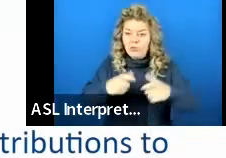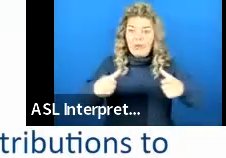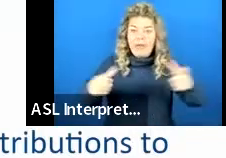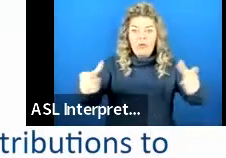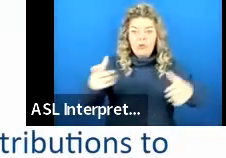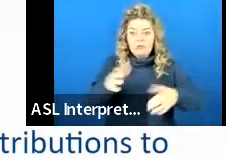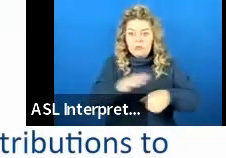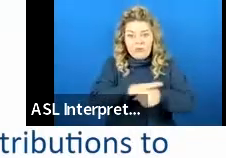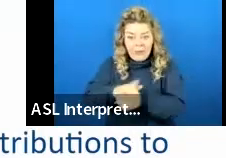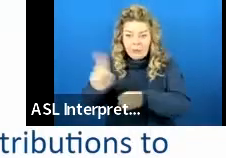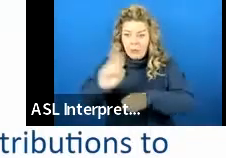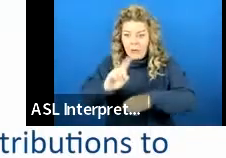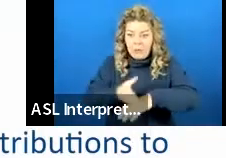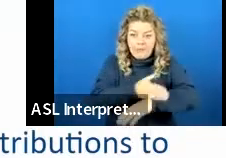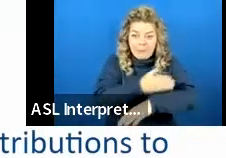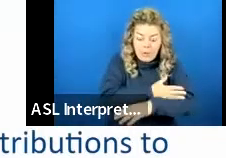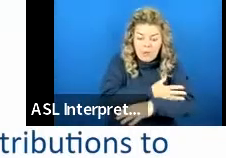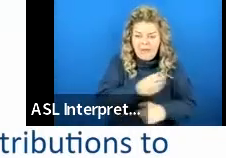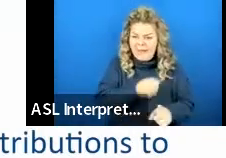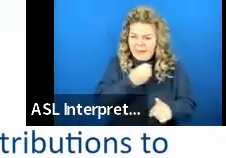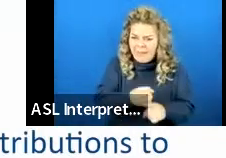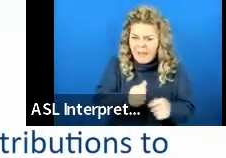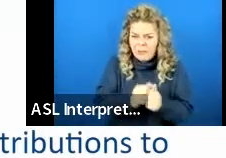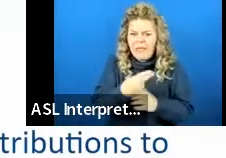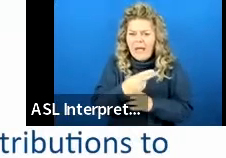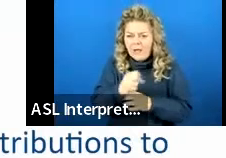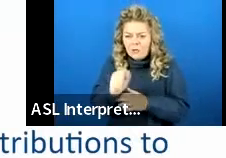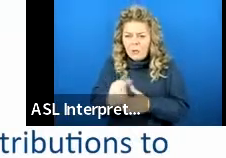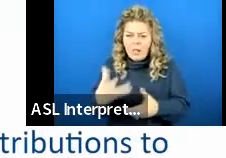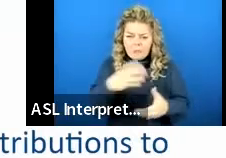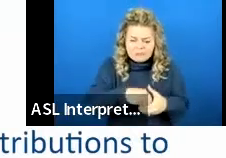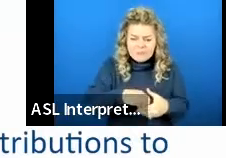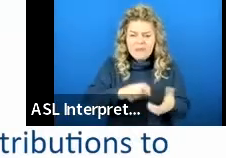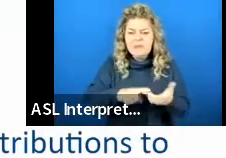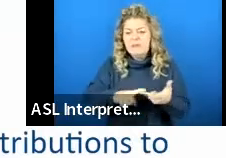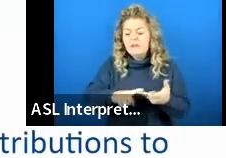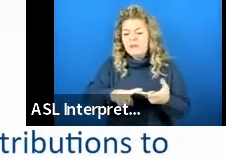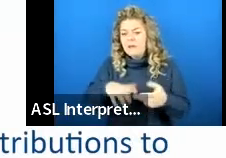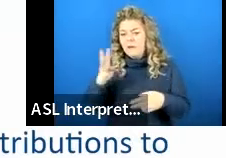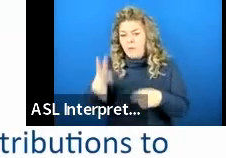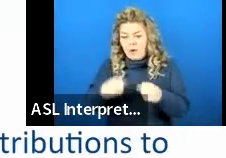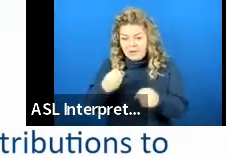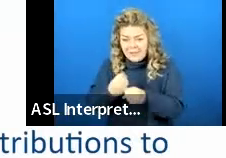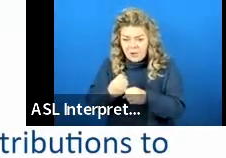and impact to increase high school participants and admissibility to four year colleges, including U of M